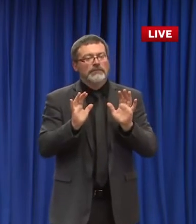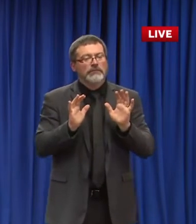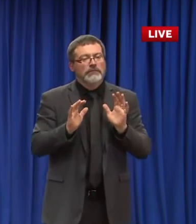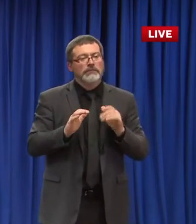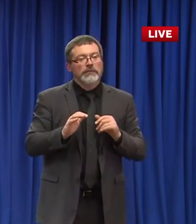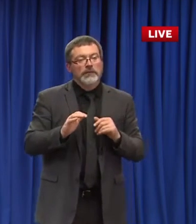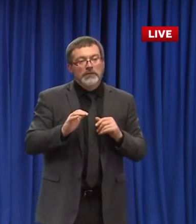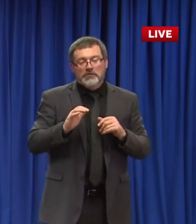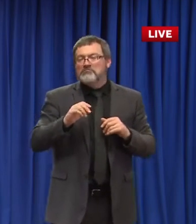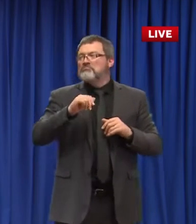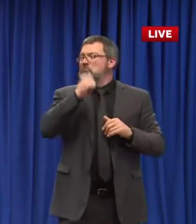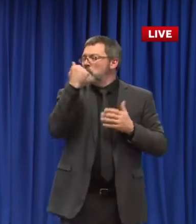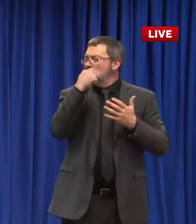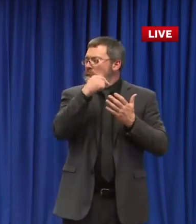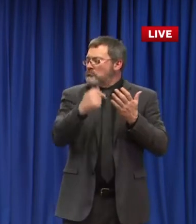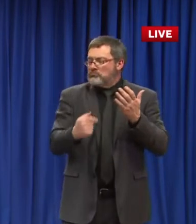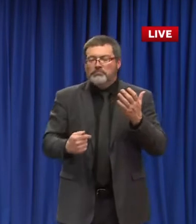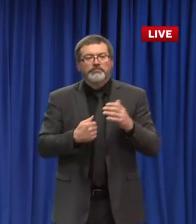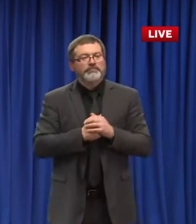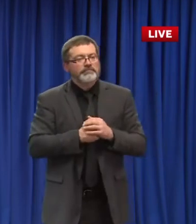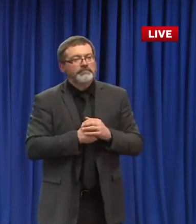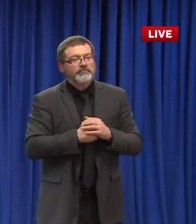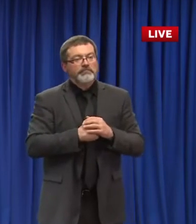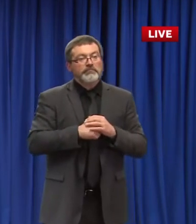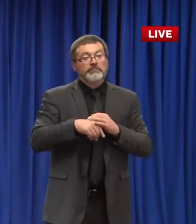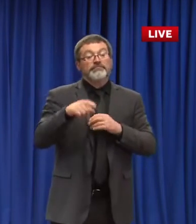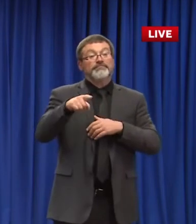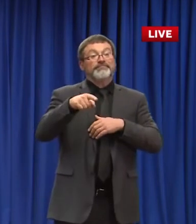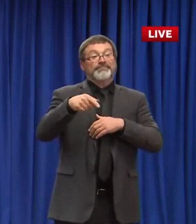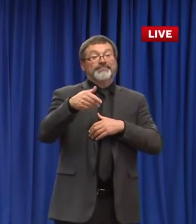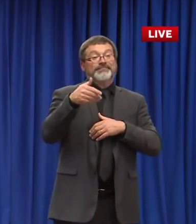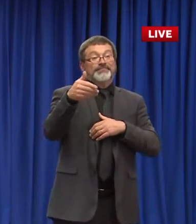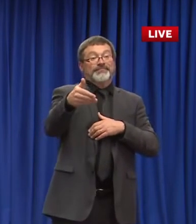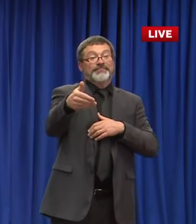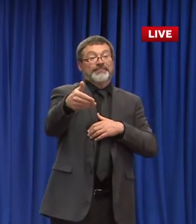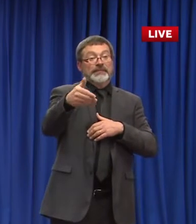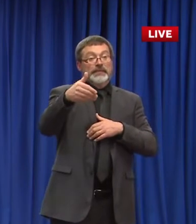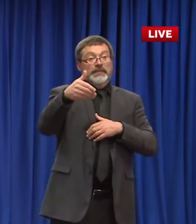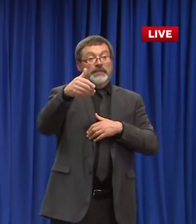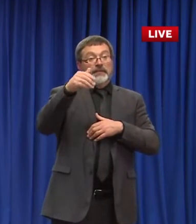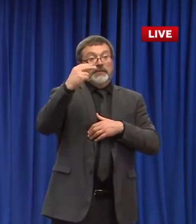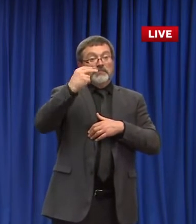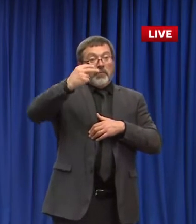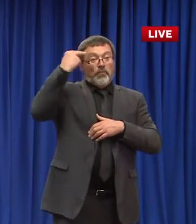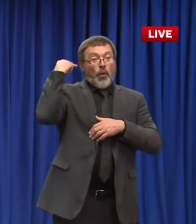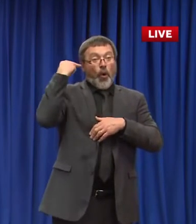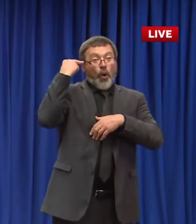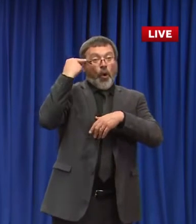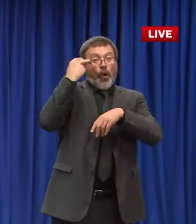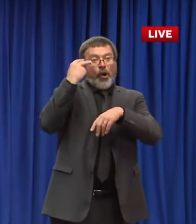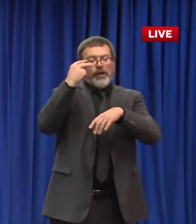ALSO A COUPLE OTHER ITEMS AND THEN WE’LL OPEN IT UP FOR QUESTIONS GOING INTO THIS LABOR DAY. WE KNOW THAT AS FOLKS GO OUTDOORS.